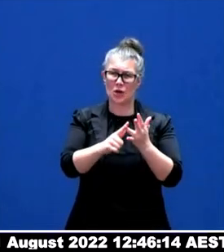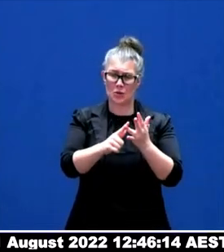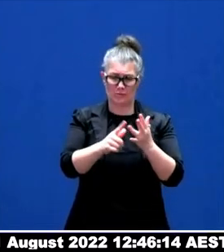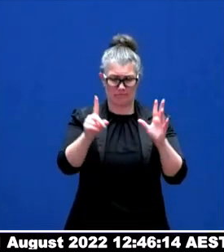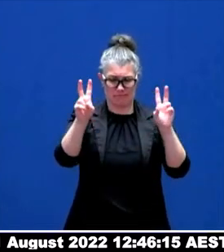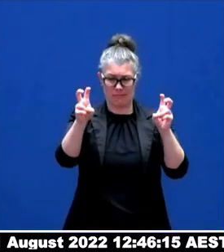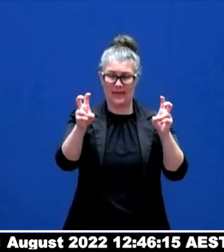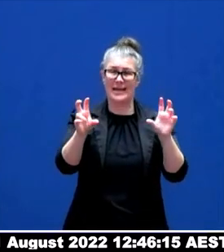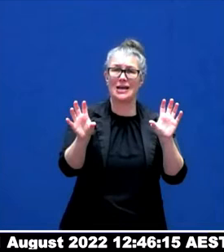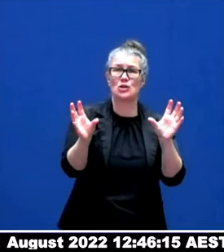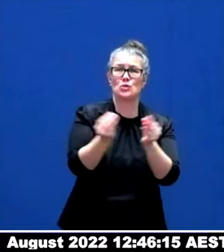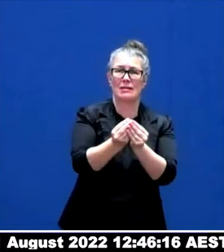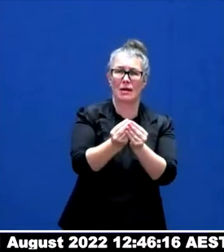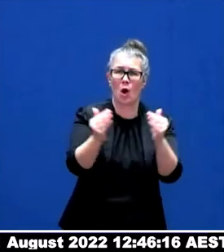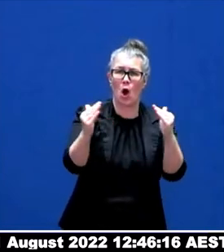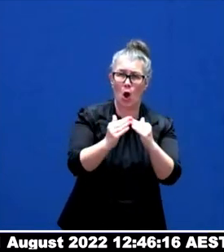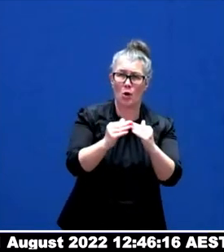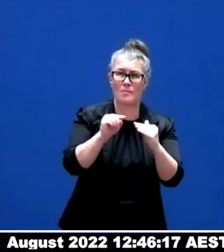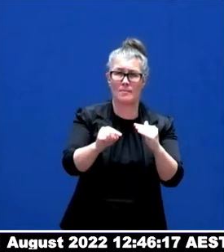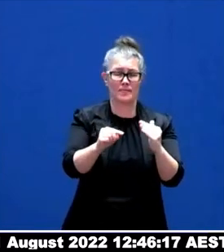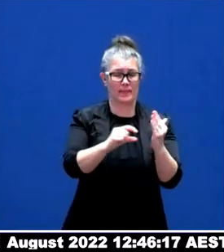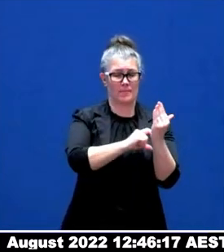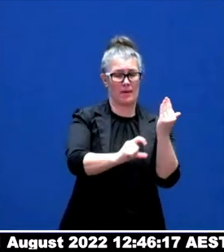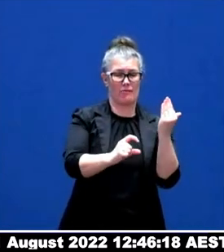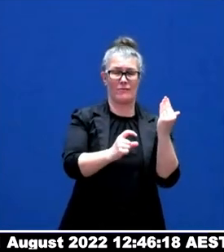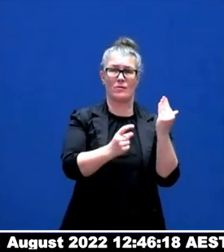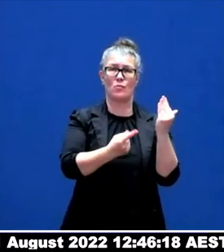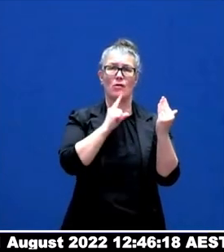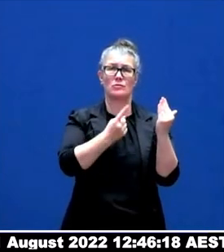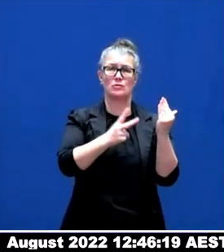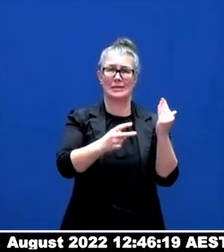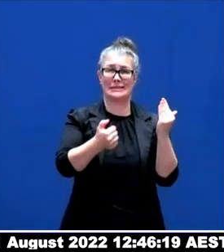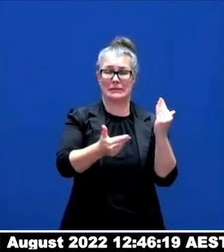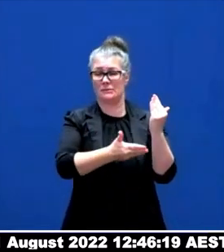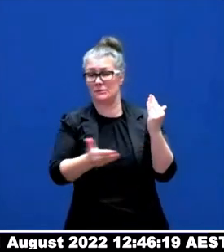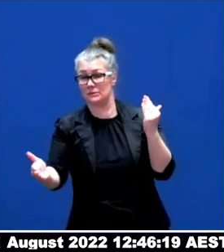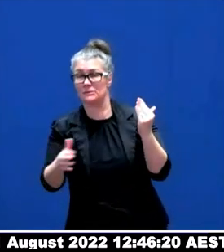Commissioners, at paragraph 126 and following, and I think the Auditor-General